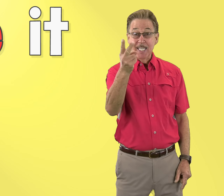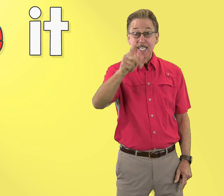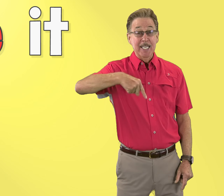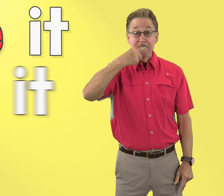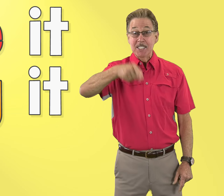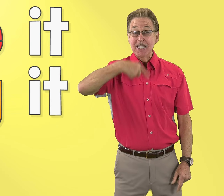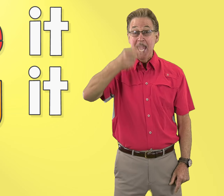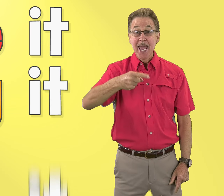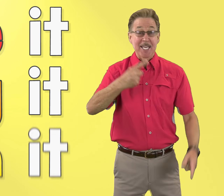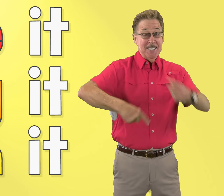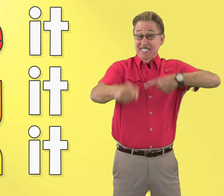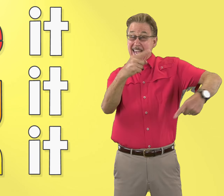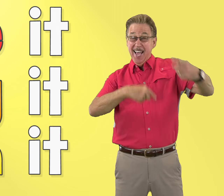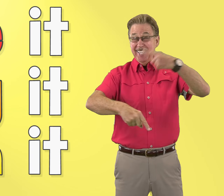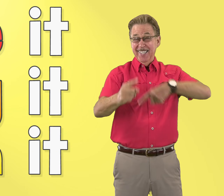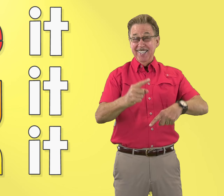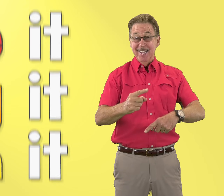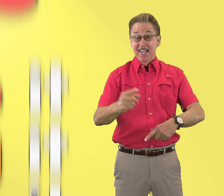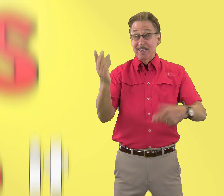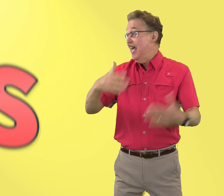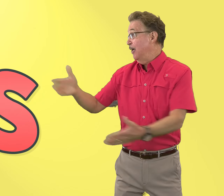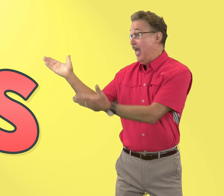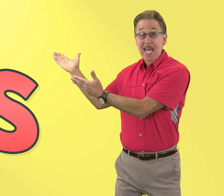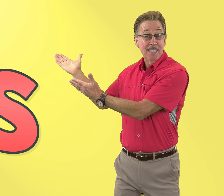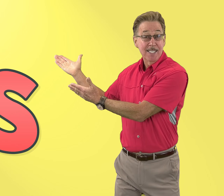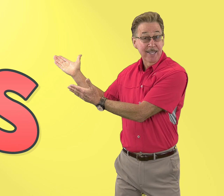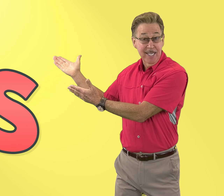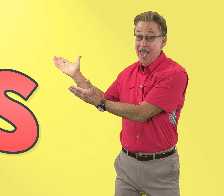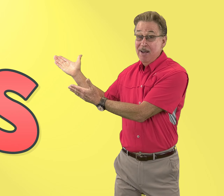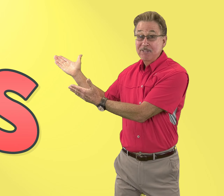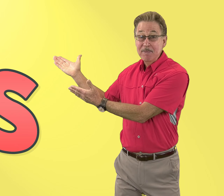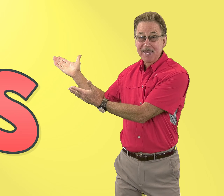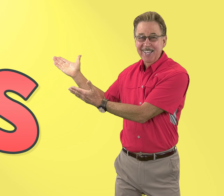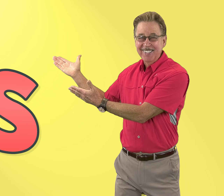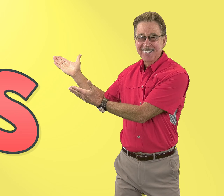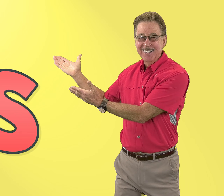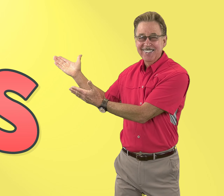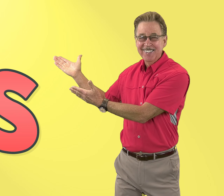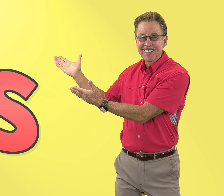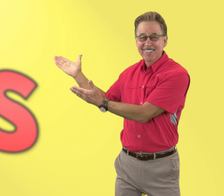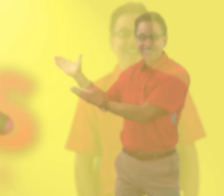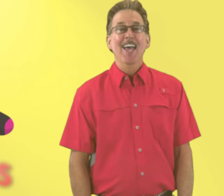See it, Say it Sign it Letter S s in the alphabet